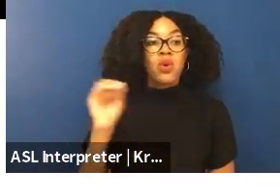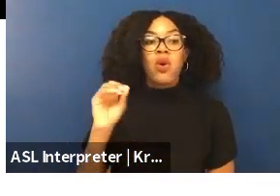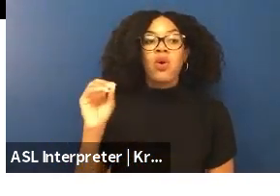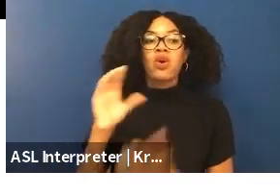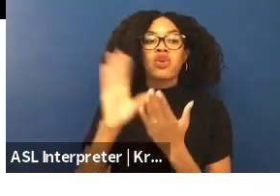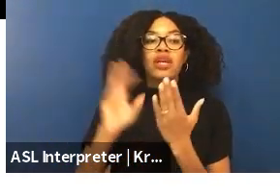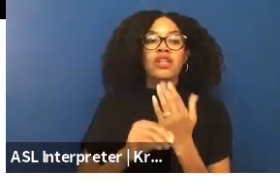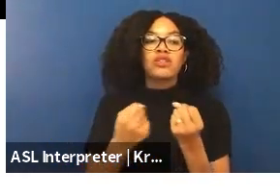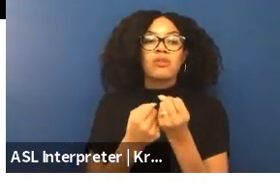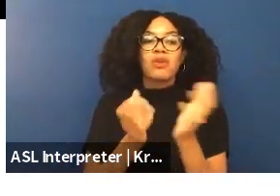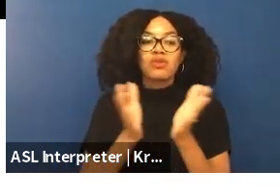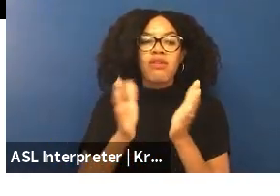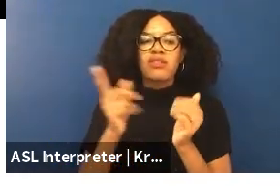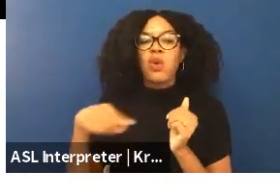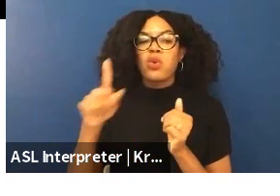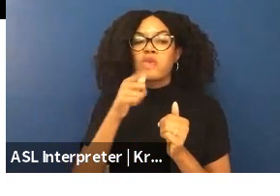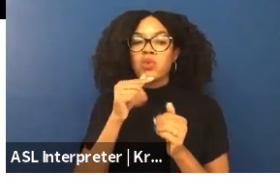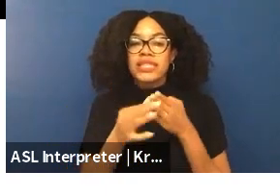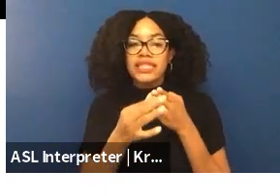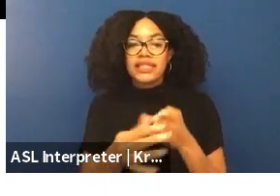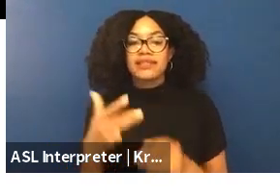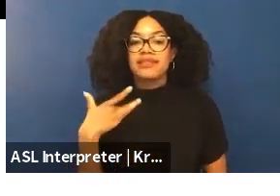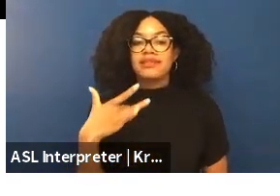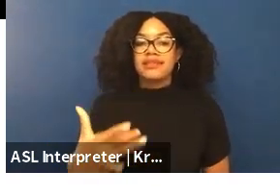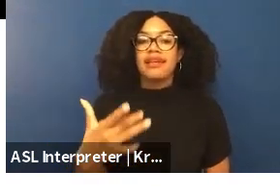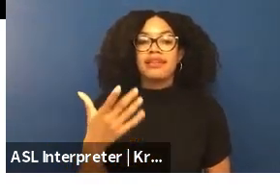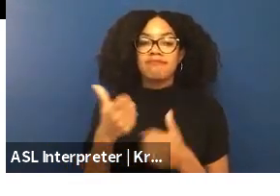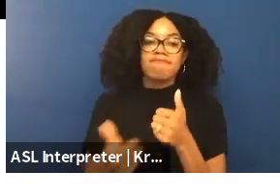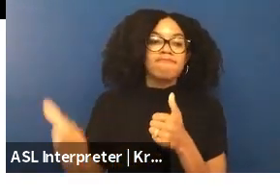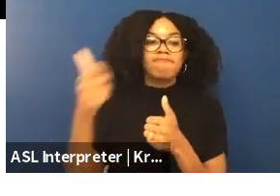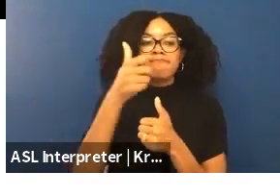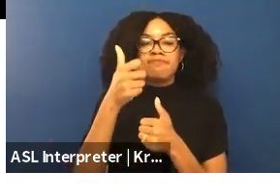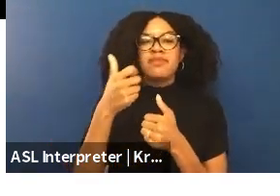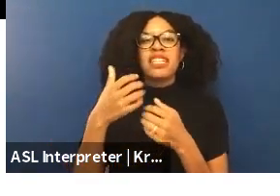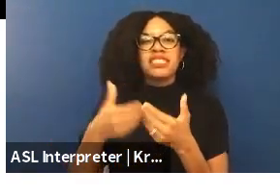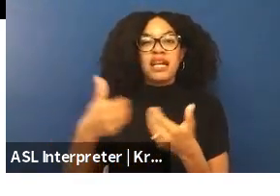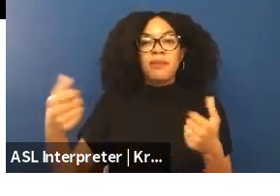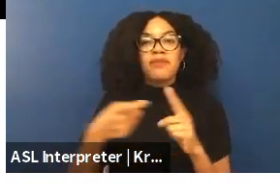of higher education institutions, structured as separate from the education mainstream (i.e.,